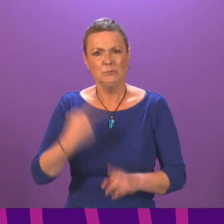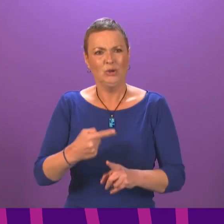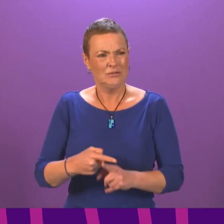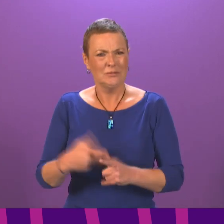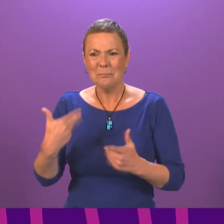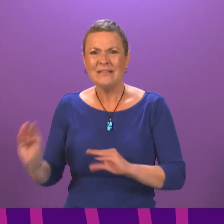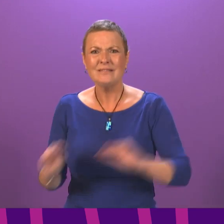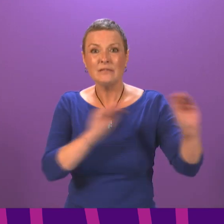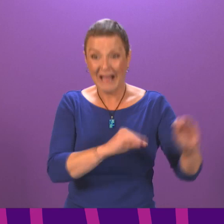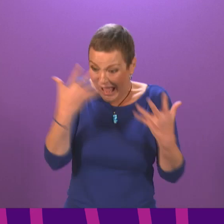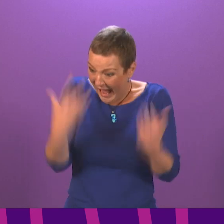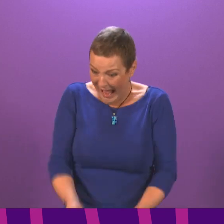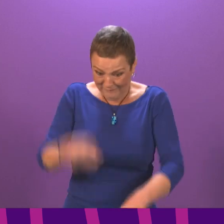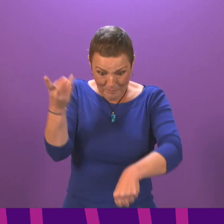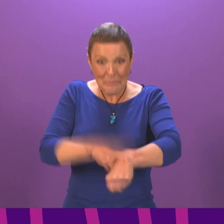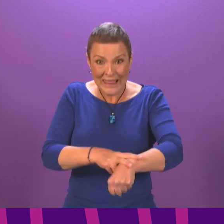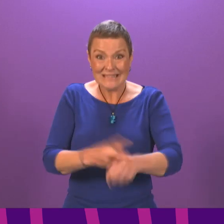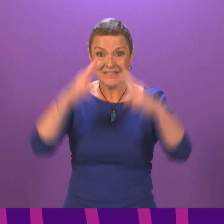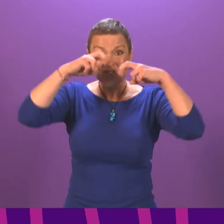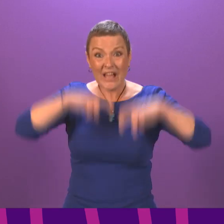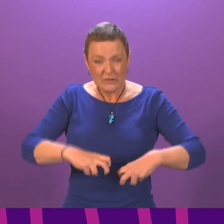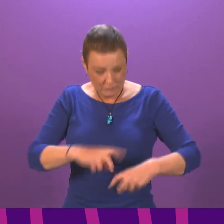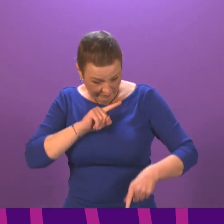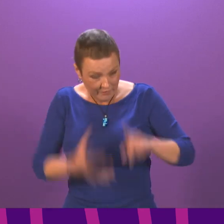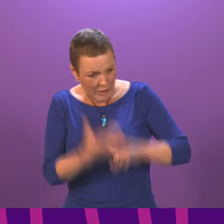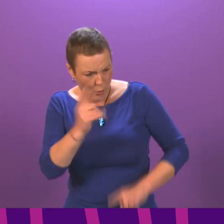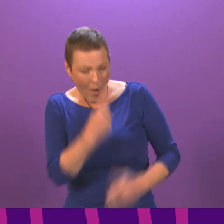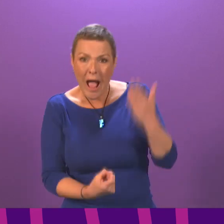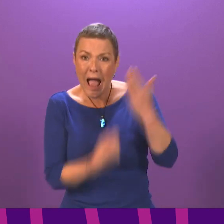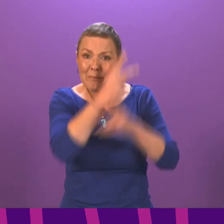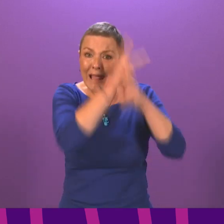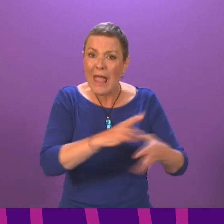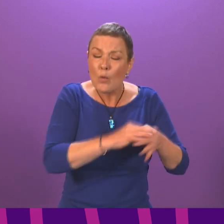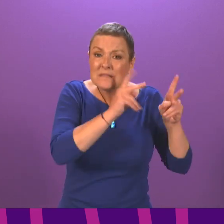There is a police investigation into care home deaths. There is the scandal of “do